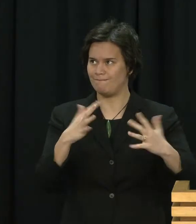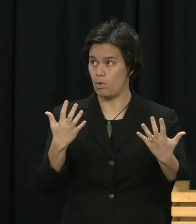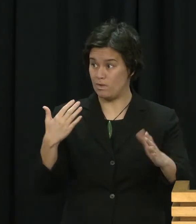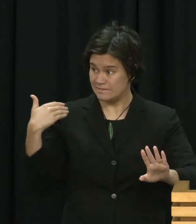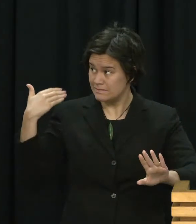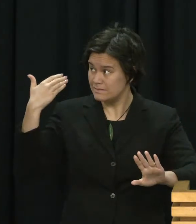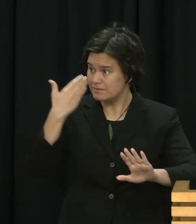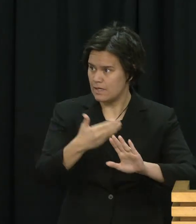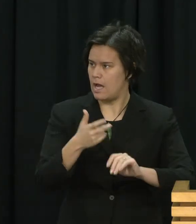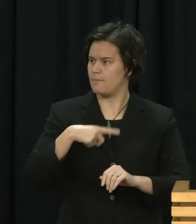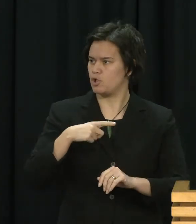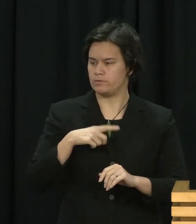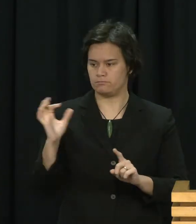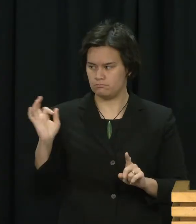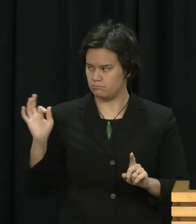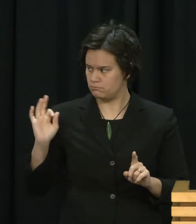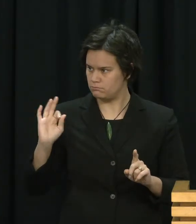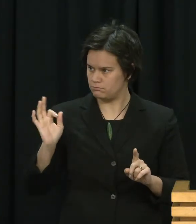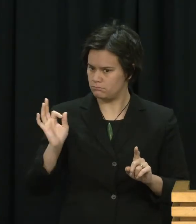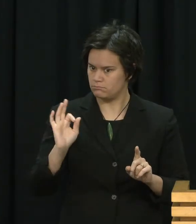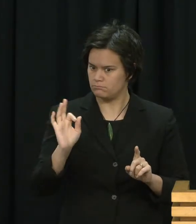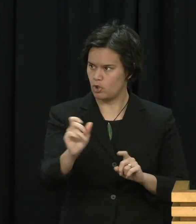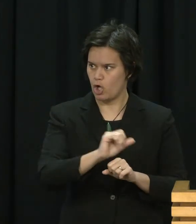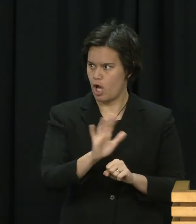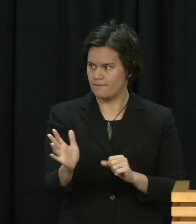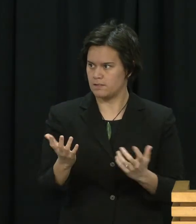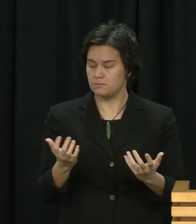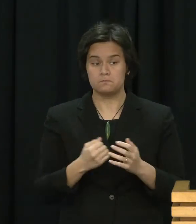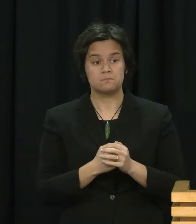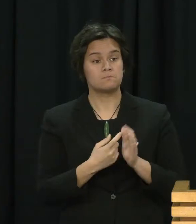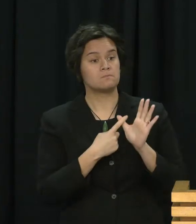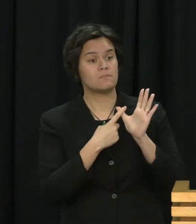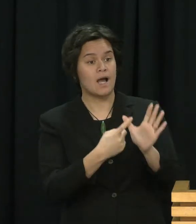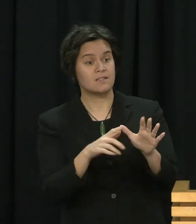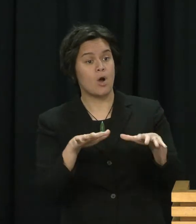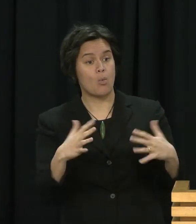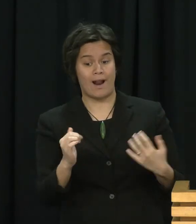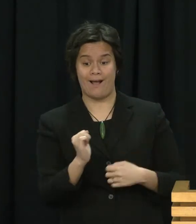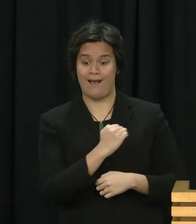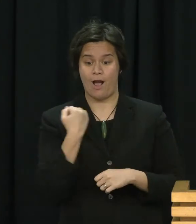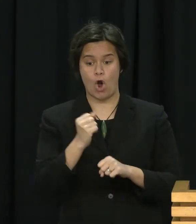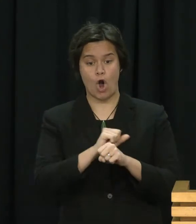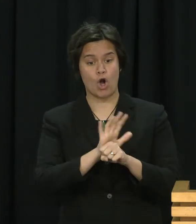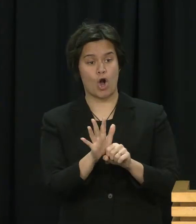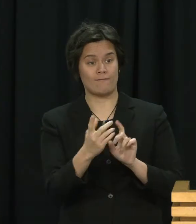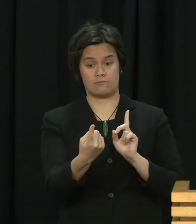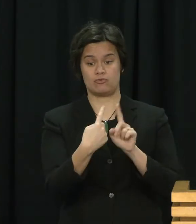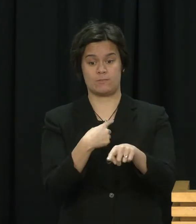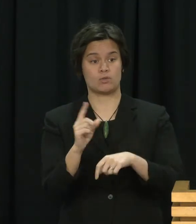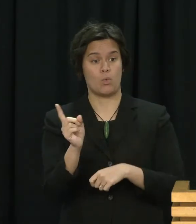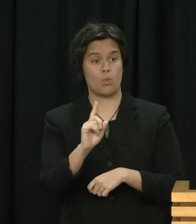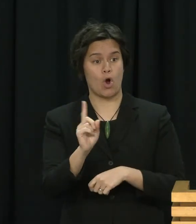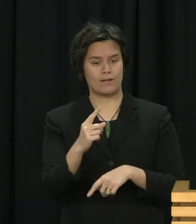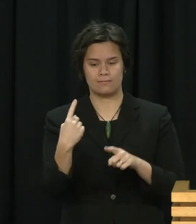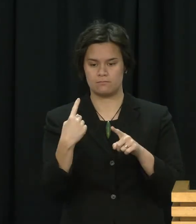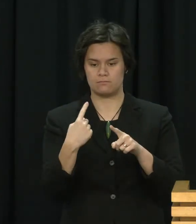you explain why it was necessary to do what you did even though we had so many days of no community transmission?